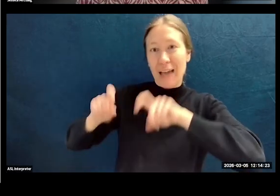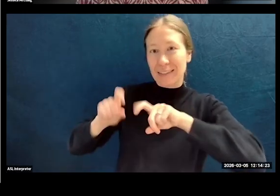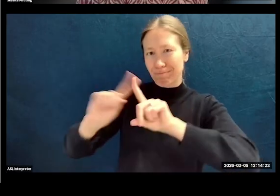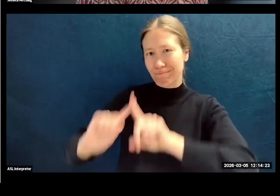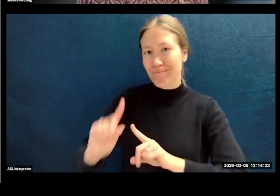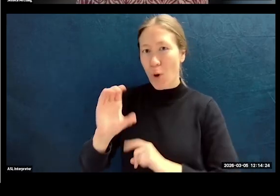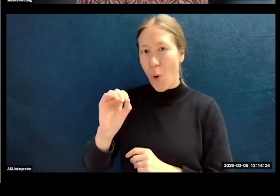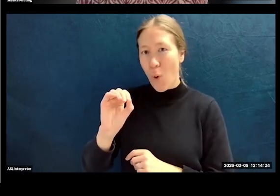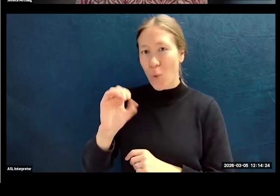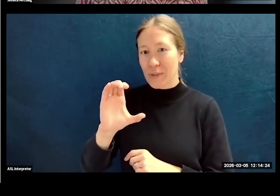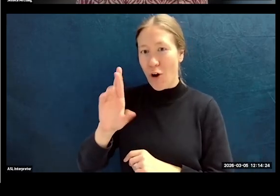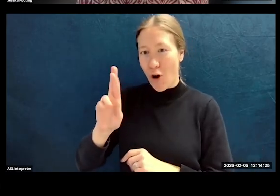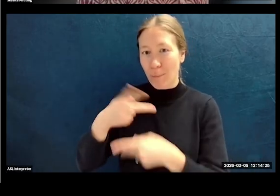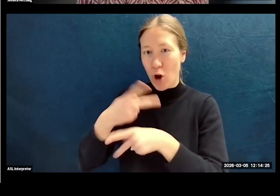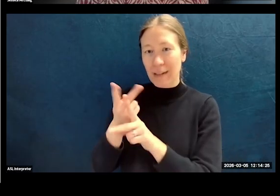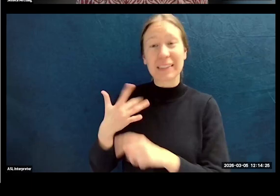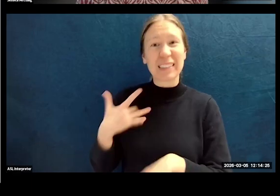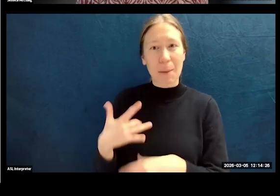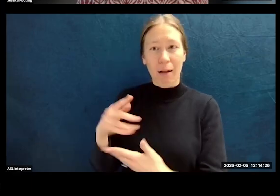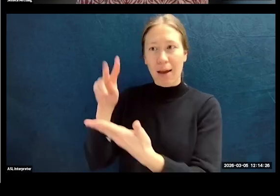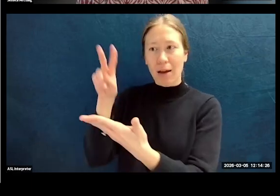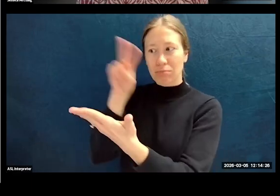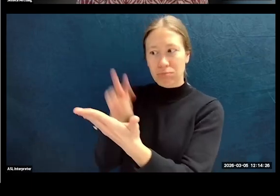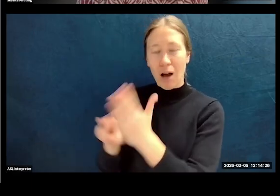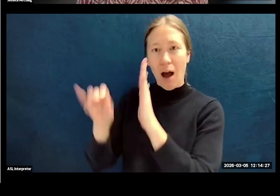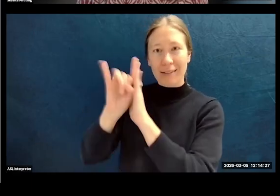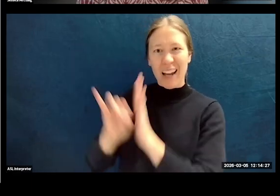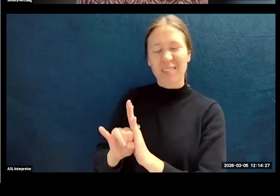and typically they just perform medium well so far on this type of file.